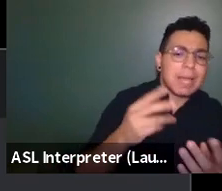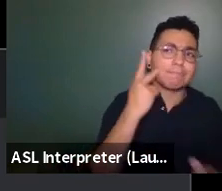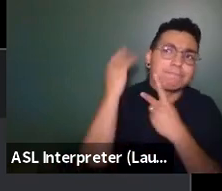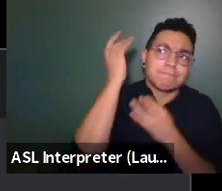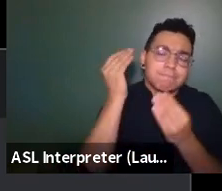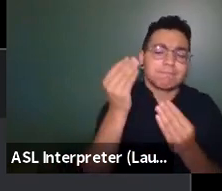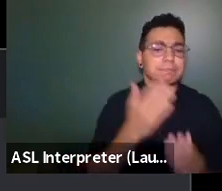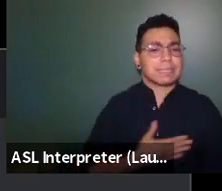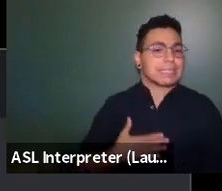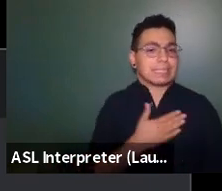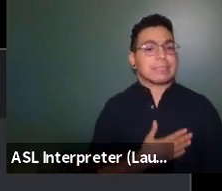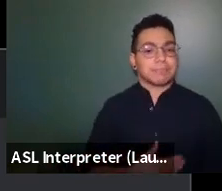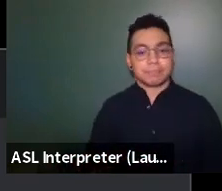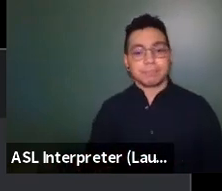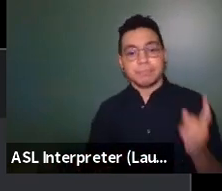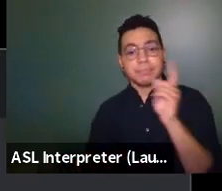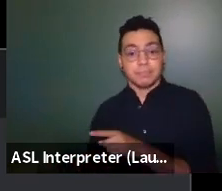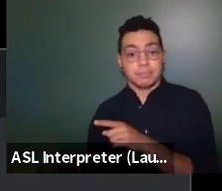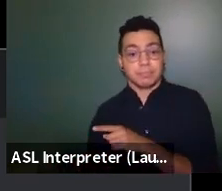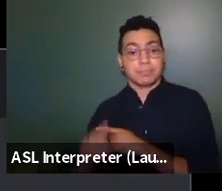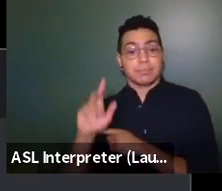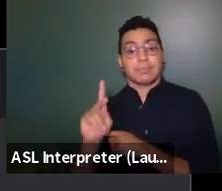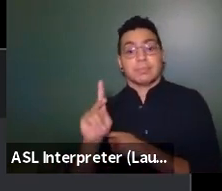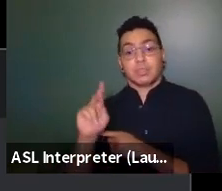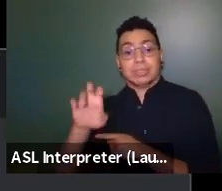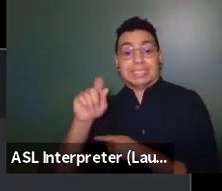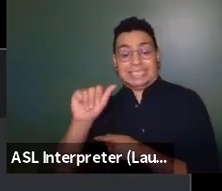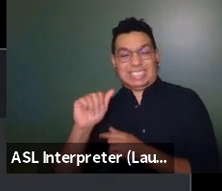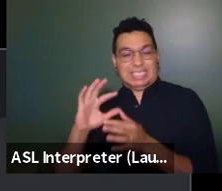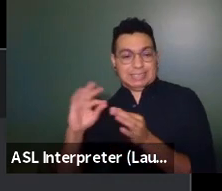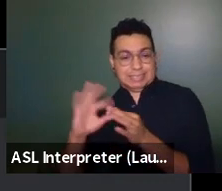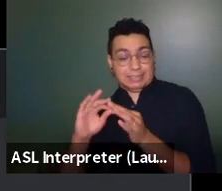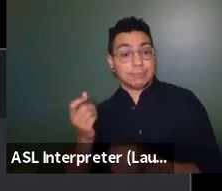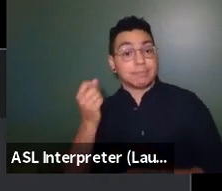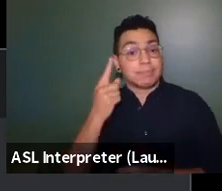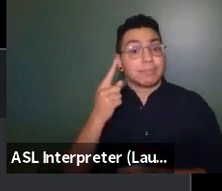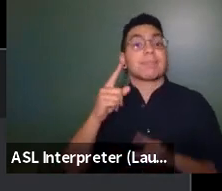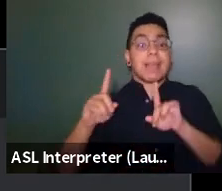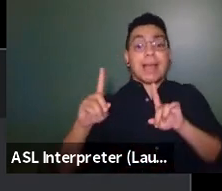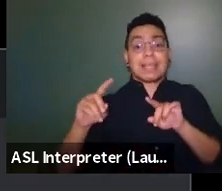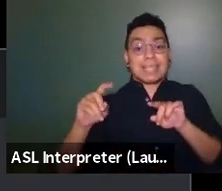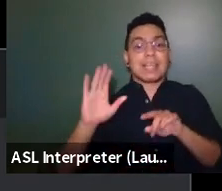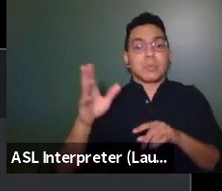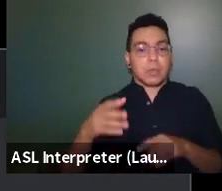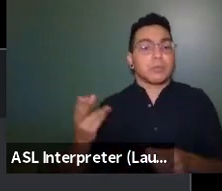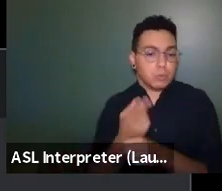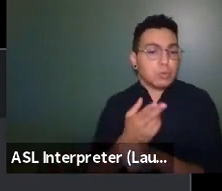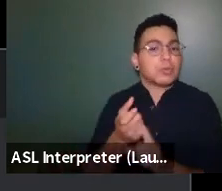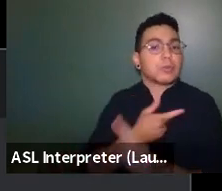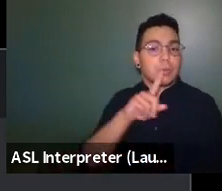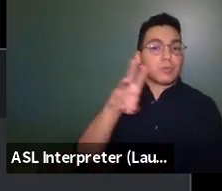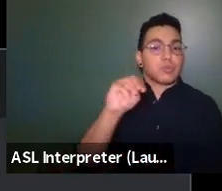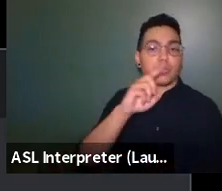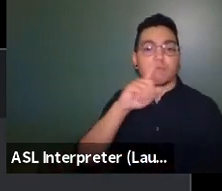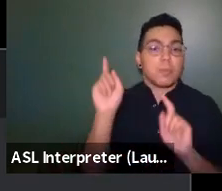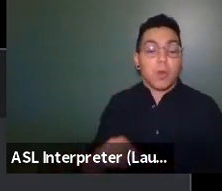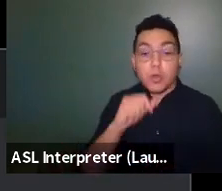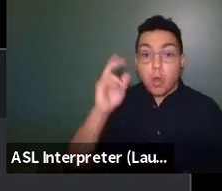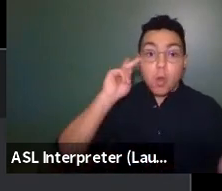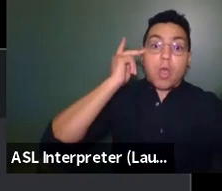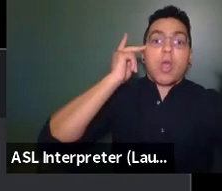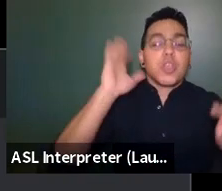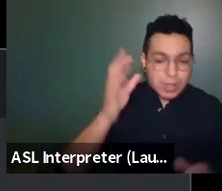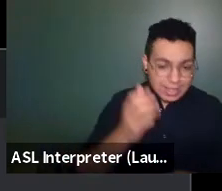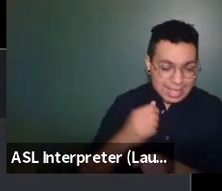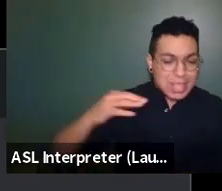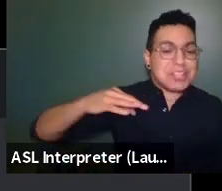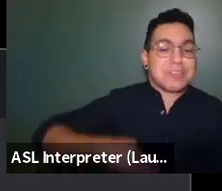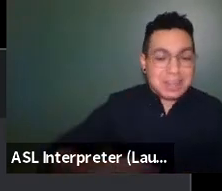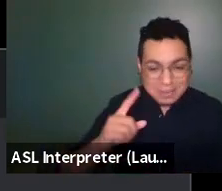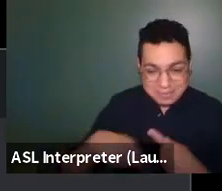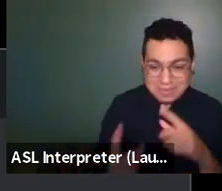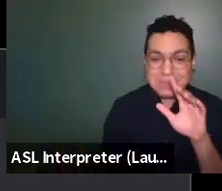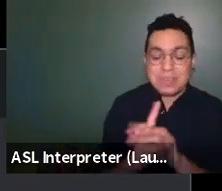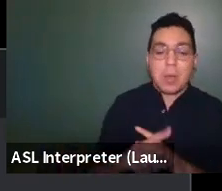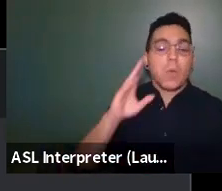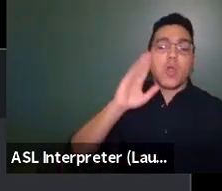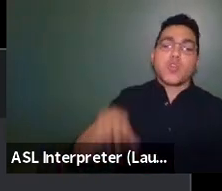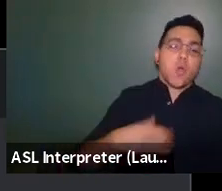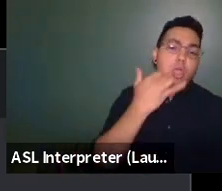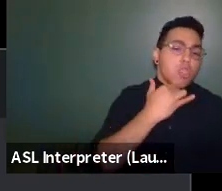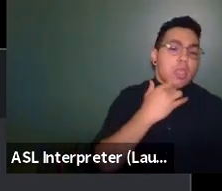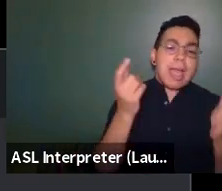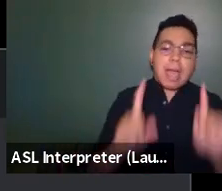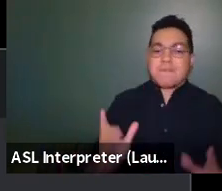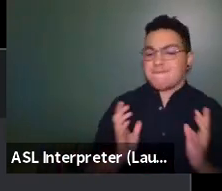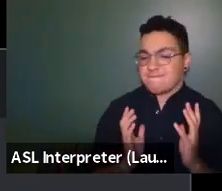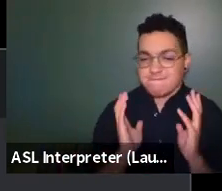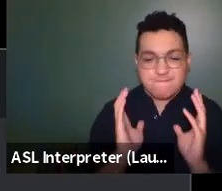ESD 112 - Kristina Wambold: I wanted to address a couple questions in the Q&A as well. Attendance is being taken from the Zoom report. Don't panic, everybody. You're getting credit for it. We know there was an error. We apologize. You are all getting credit for today.